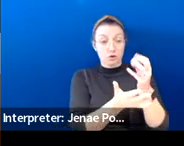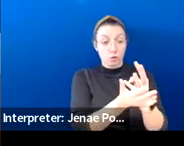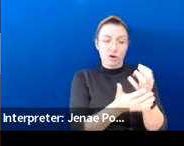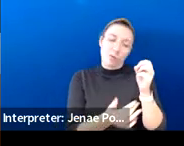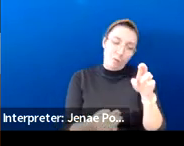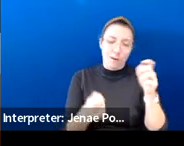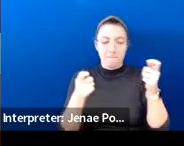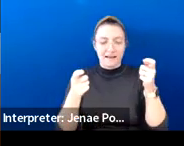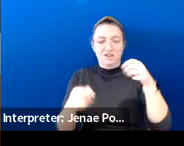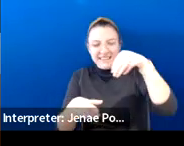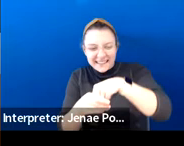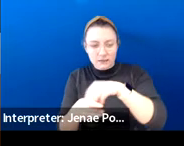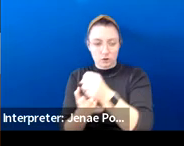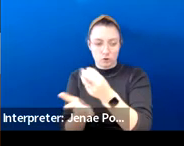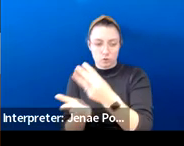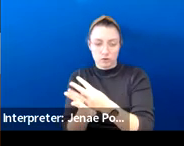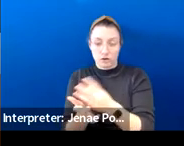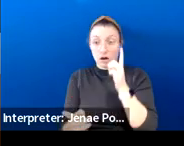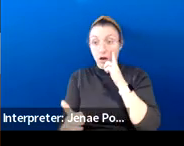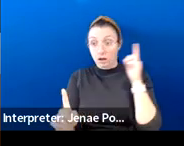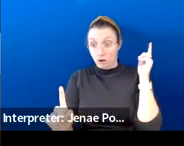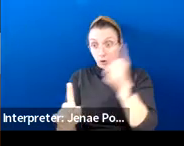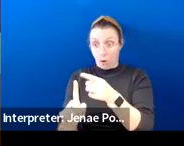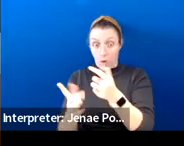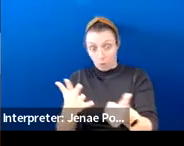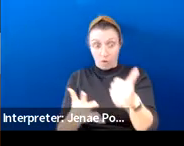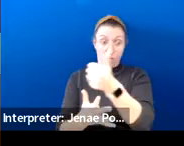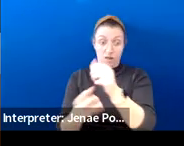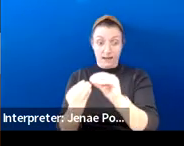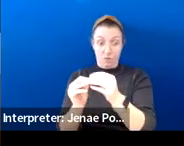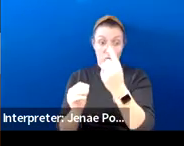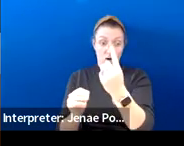The primary primary goal of an MSW program is to prepare students